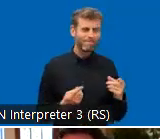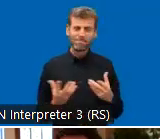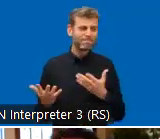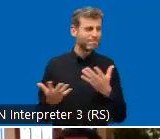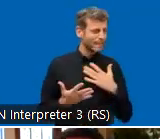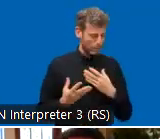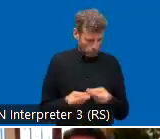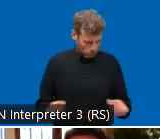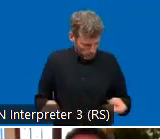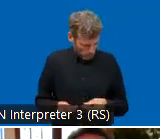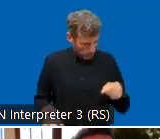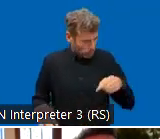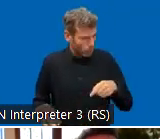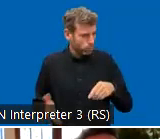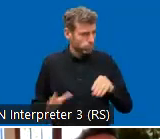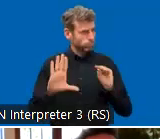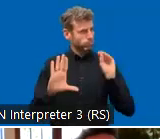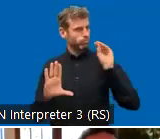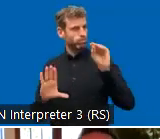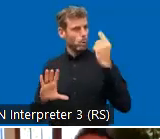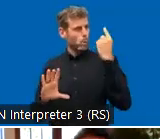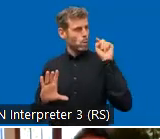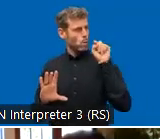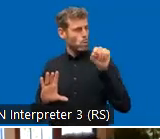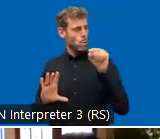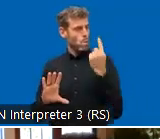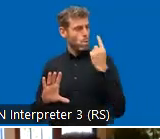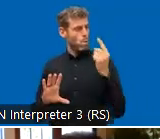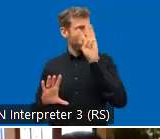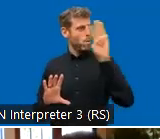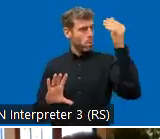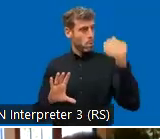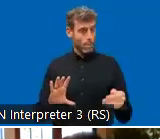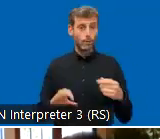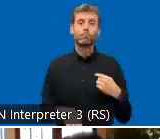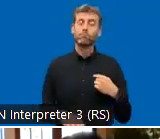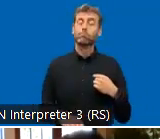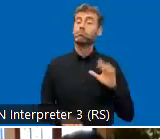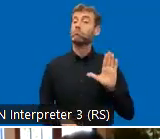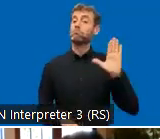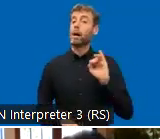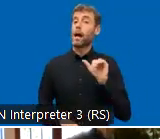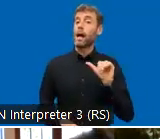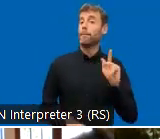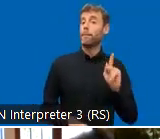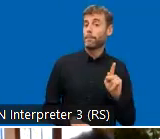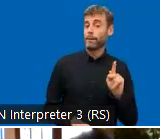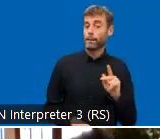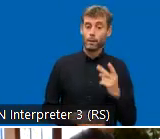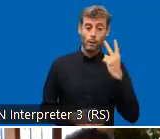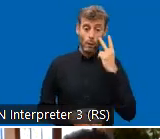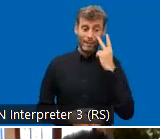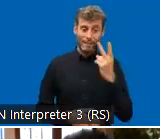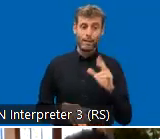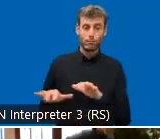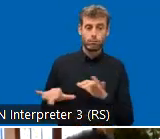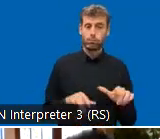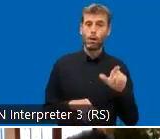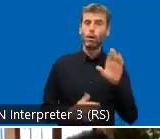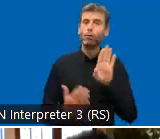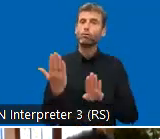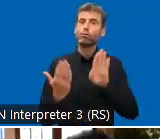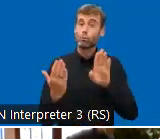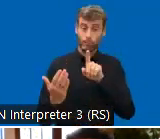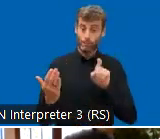a couple of years, but we did it, and I will ask Mal to stick the URL into the chat. This is a direct link to a page